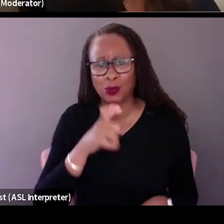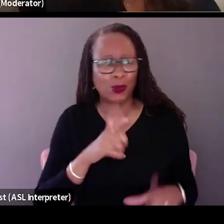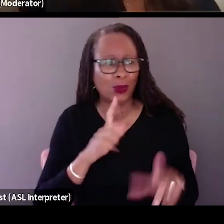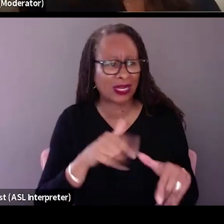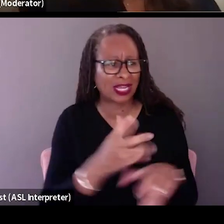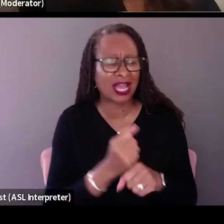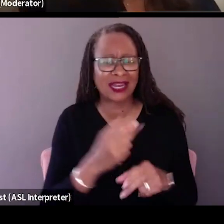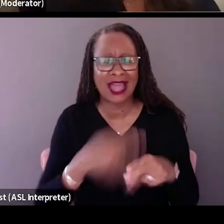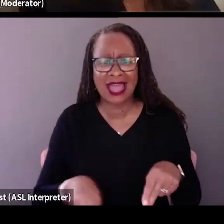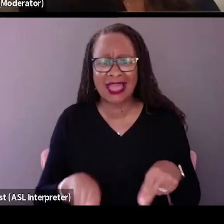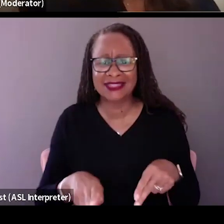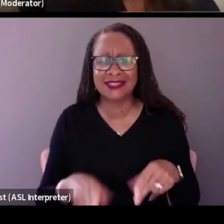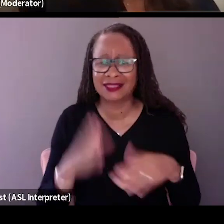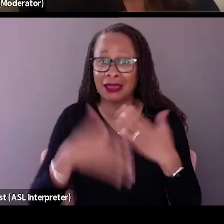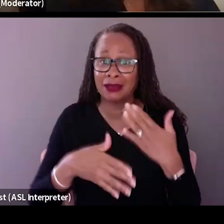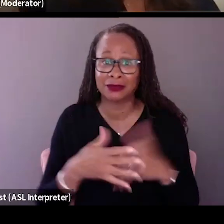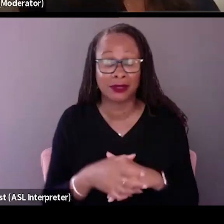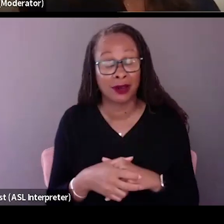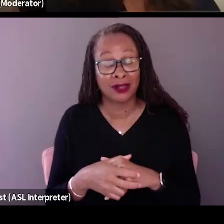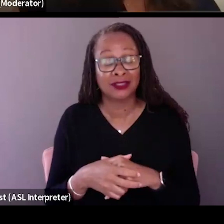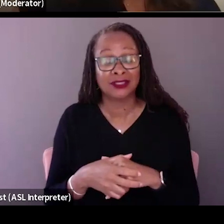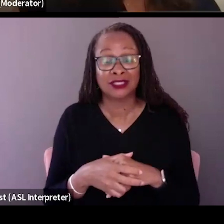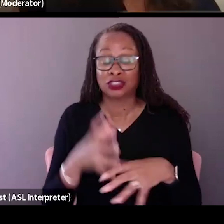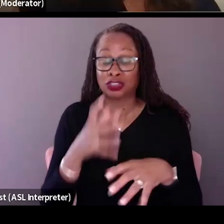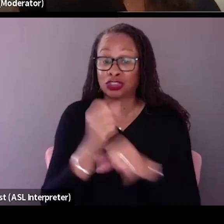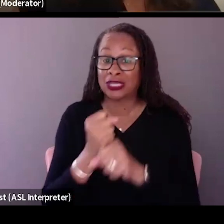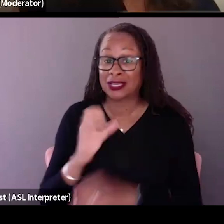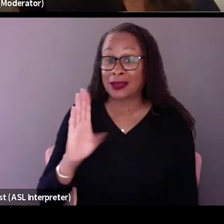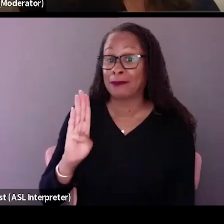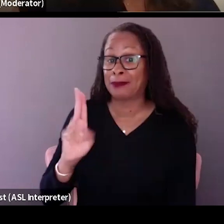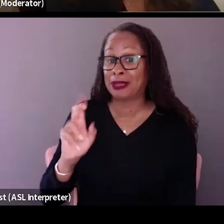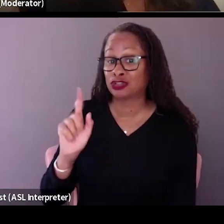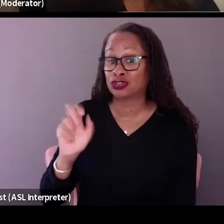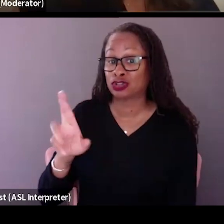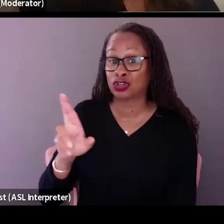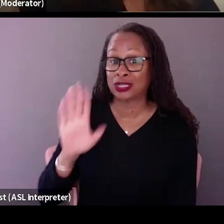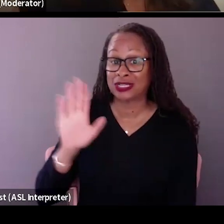they're taking Buster's photo, painting off the wall.